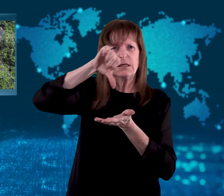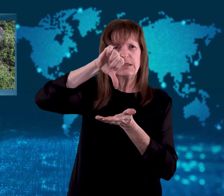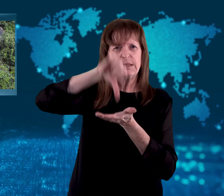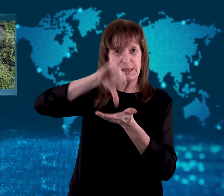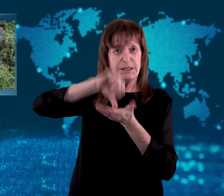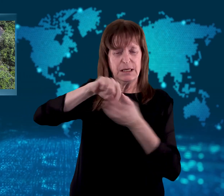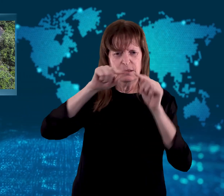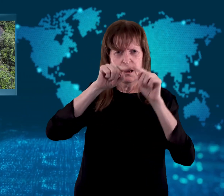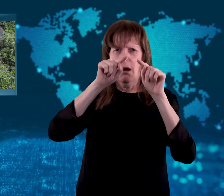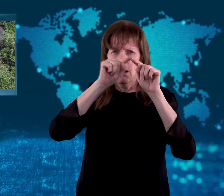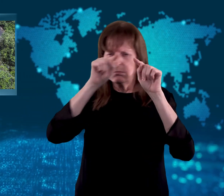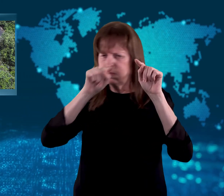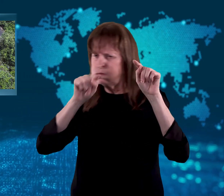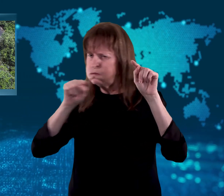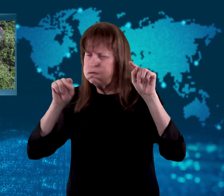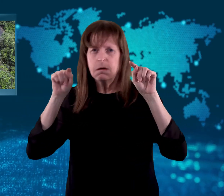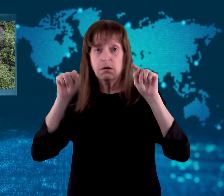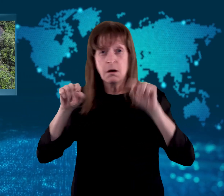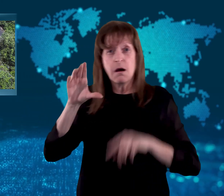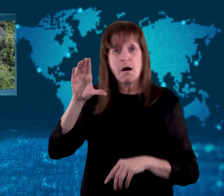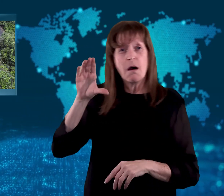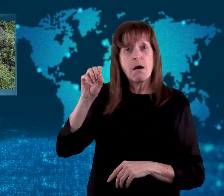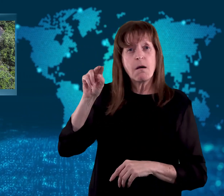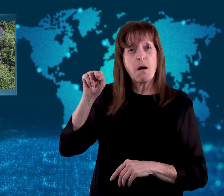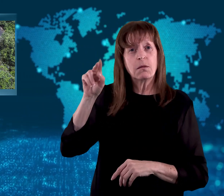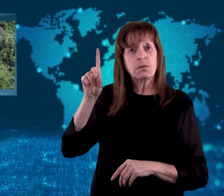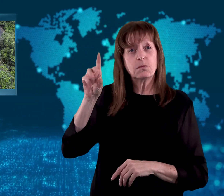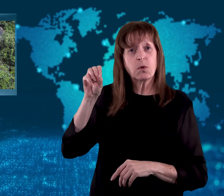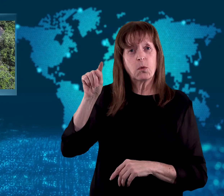the capital city of Bogota.